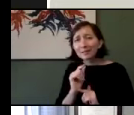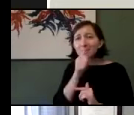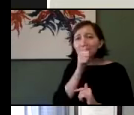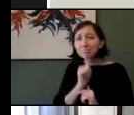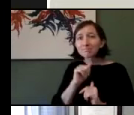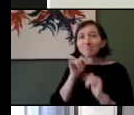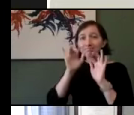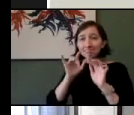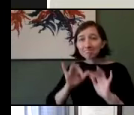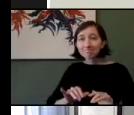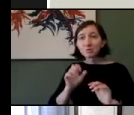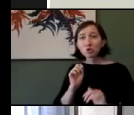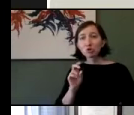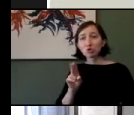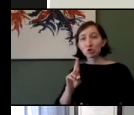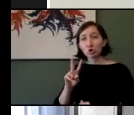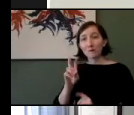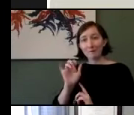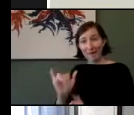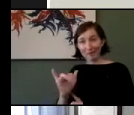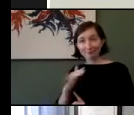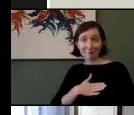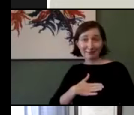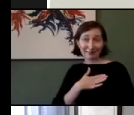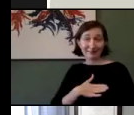I always love presenting to you. Thank you to Trish Redmond.